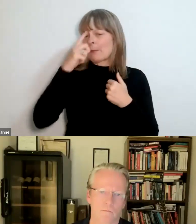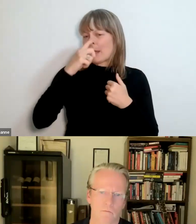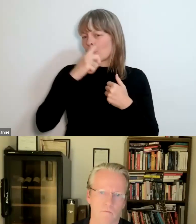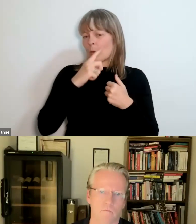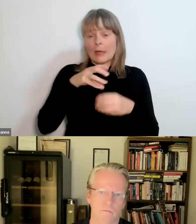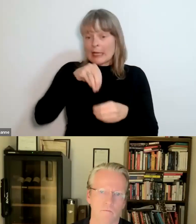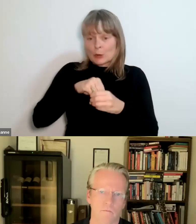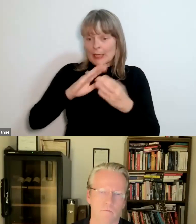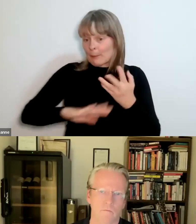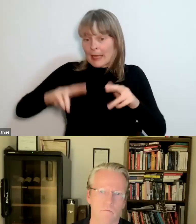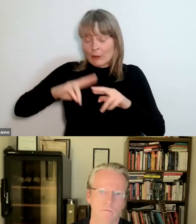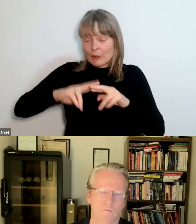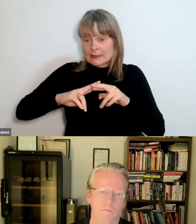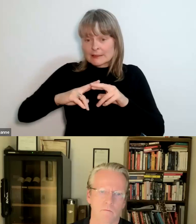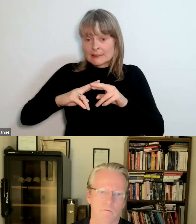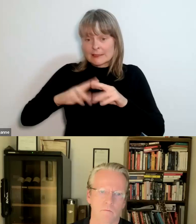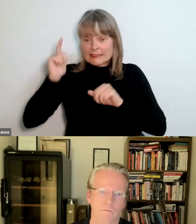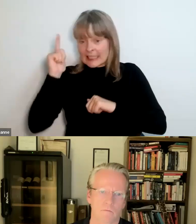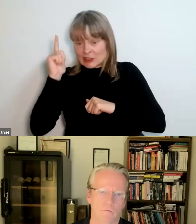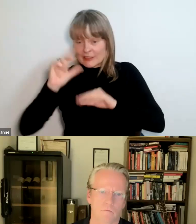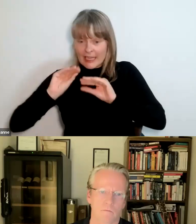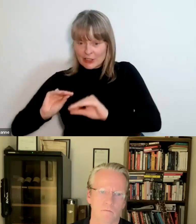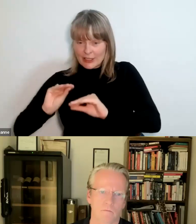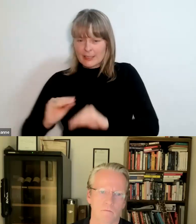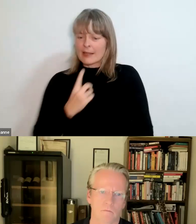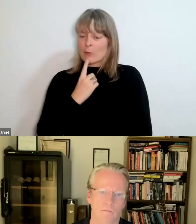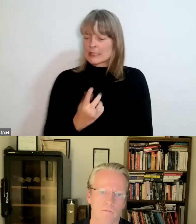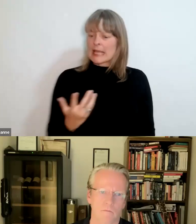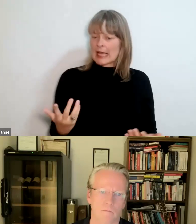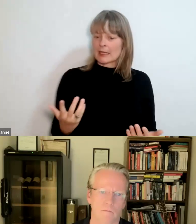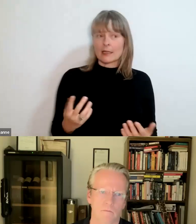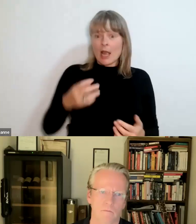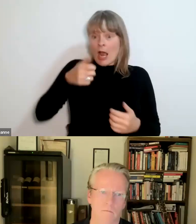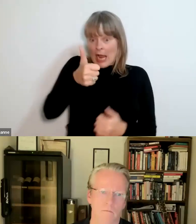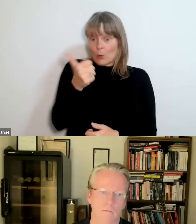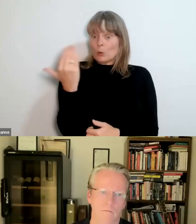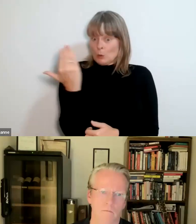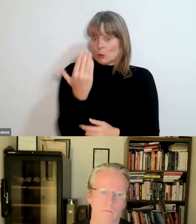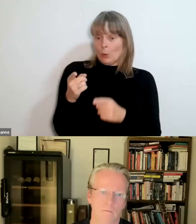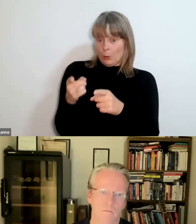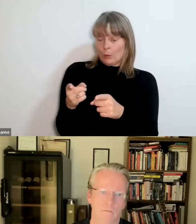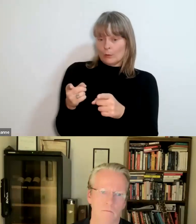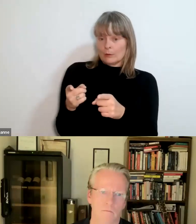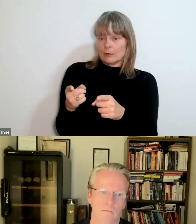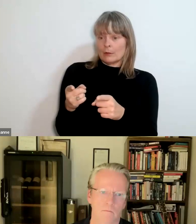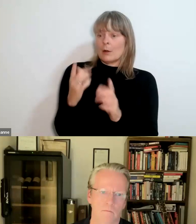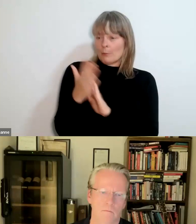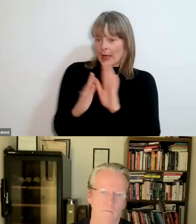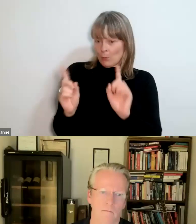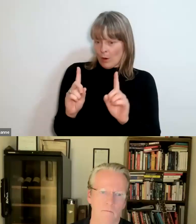I'm going to throw some challenges to you, and one of them is that I know there are many that macro many people including